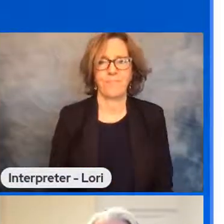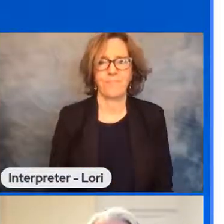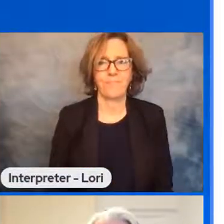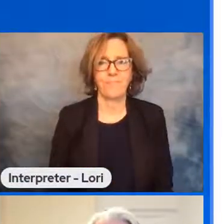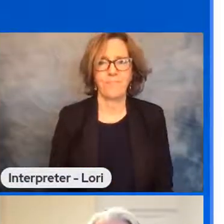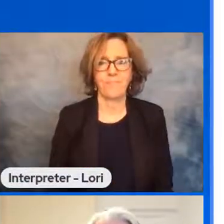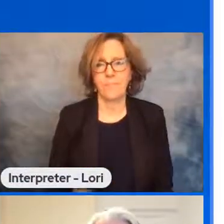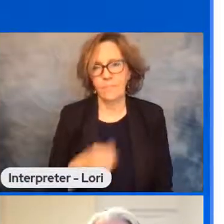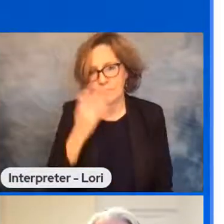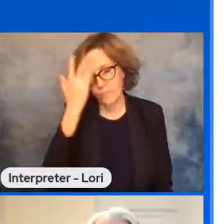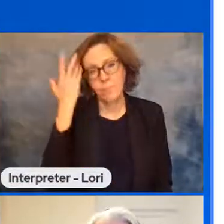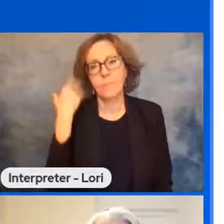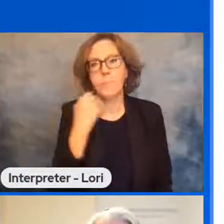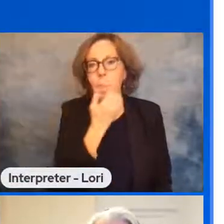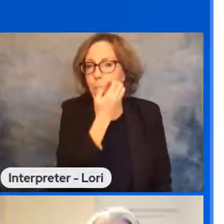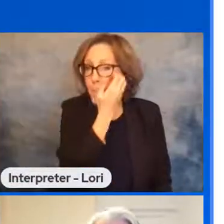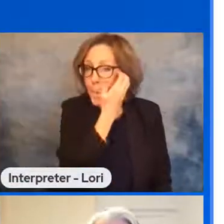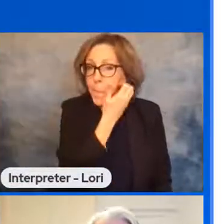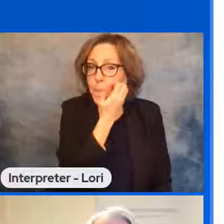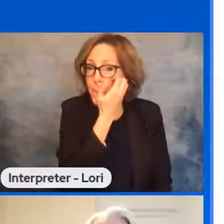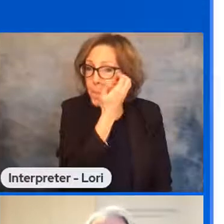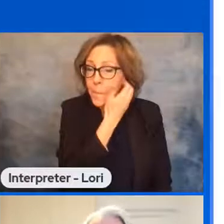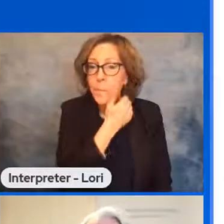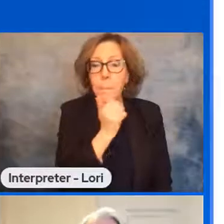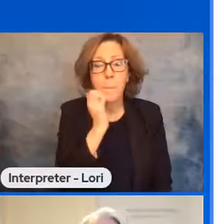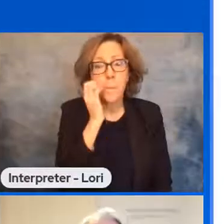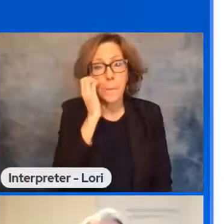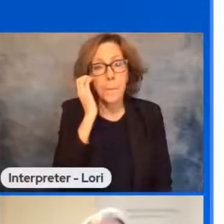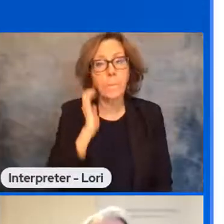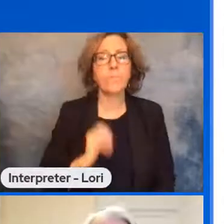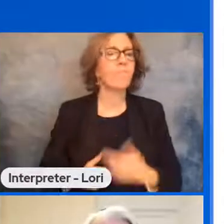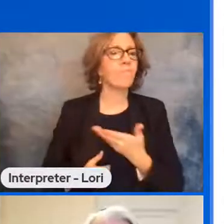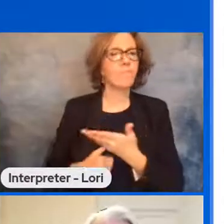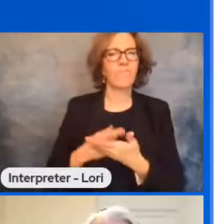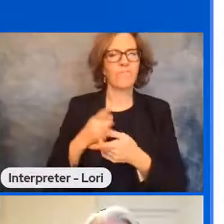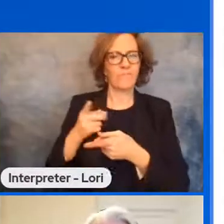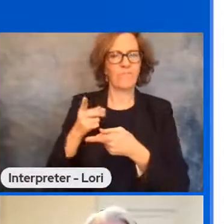[VIDEO PLAYBACK] [END PLAYBACK] So that's Live Transcribe,